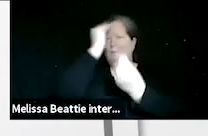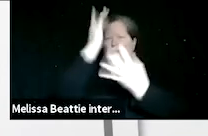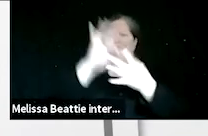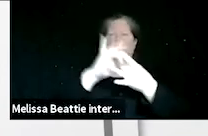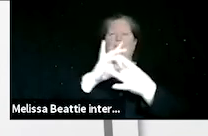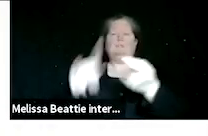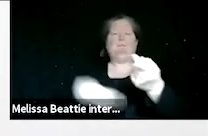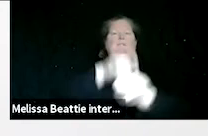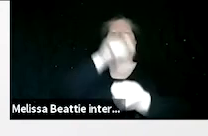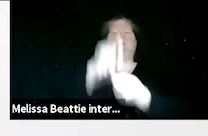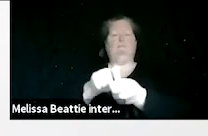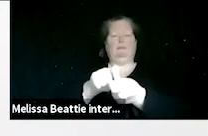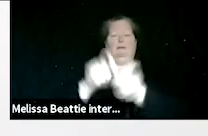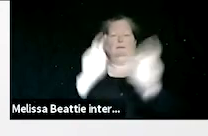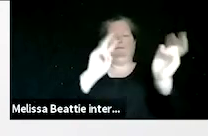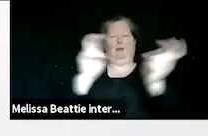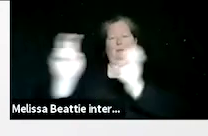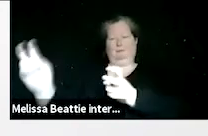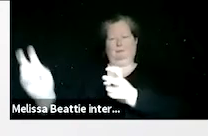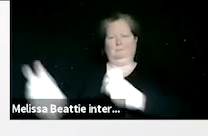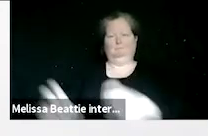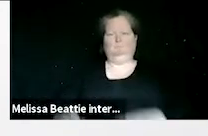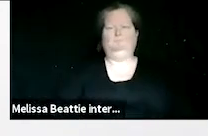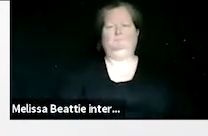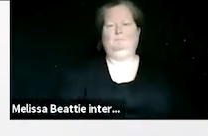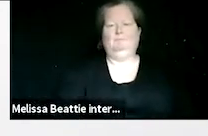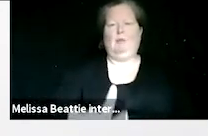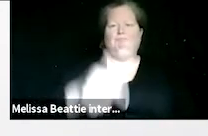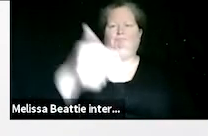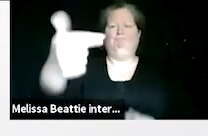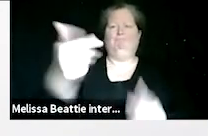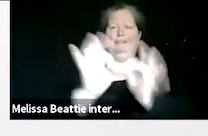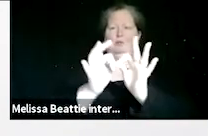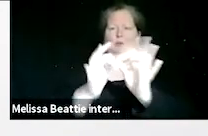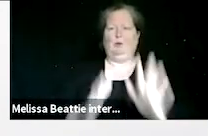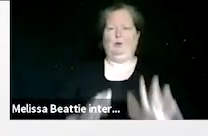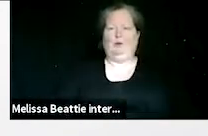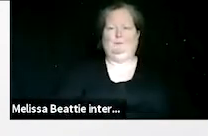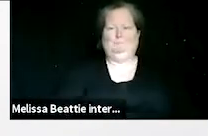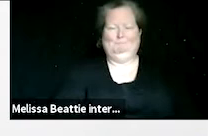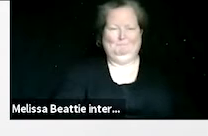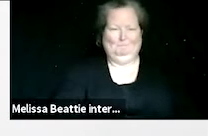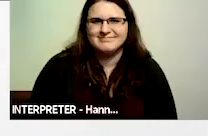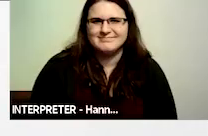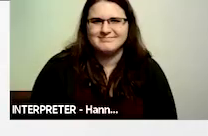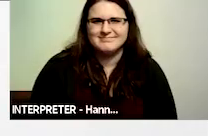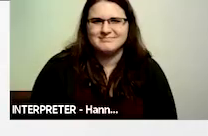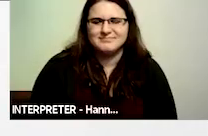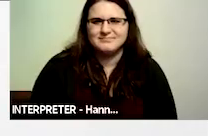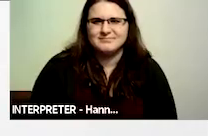Ben Woelk: Things that didn't work. We did a fishy friends and foes looks horrid every